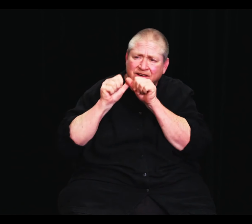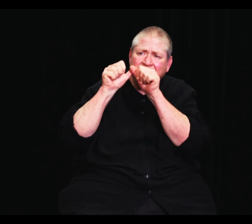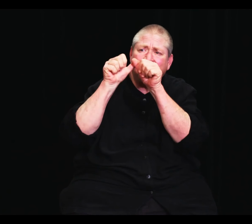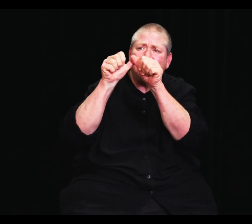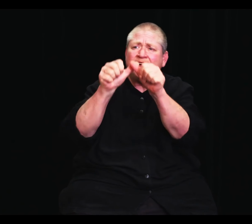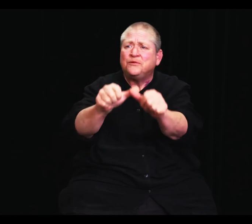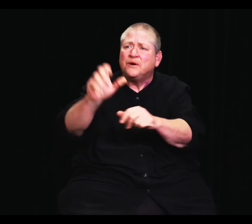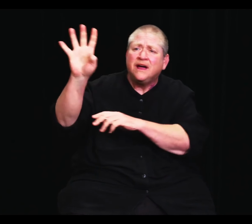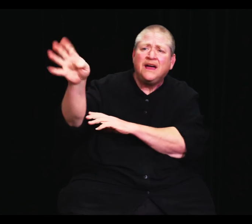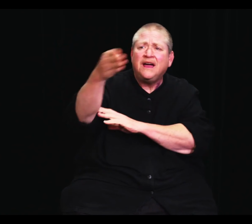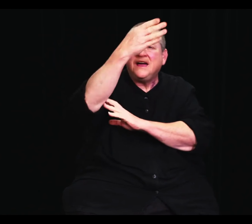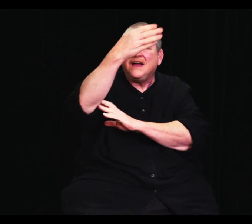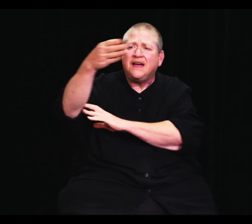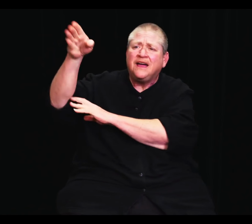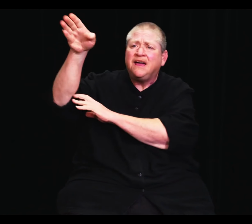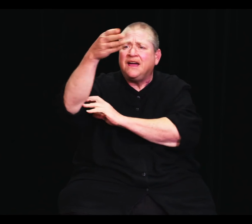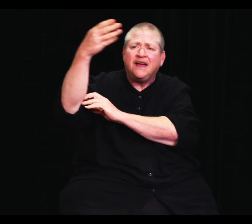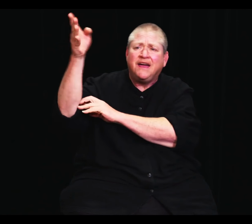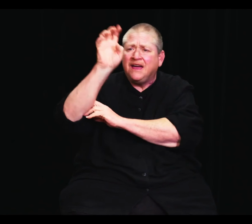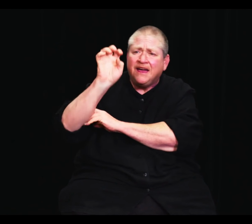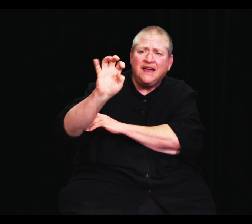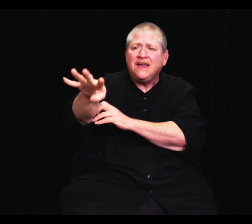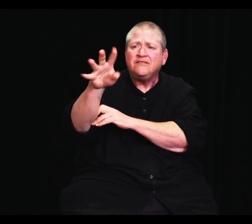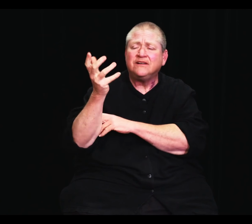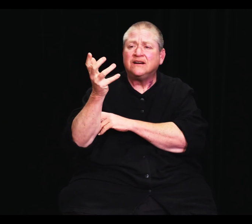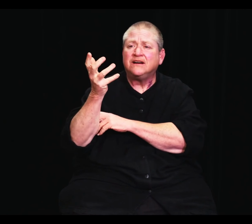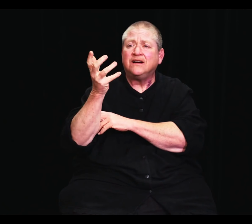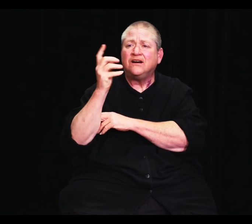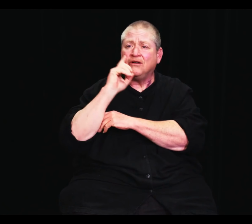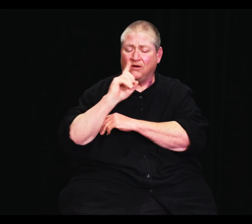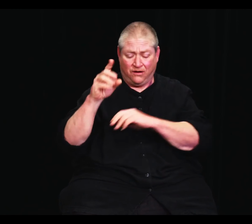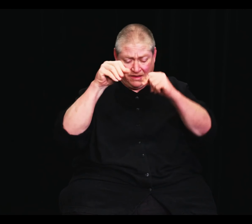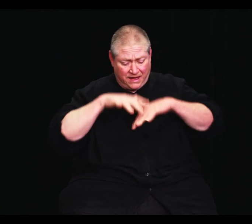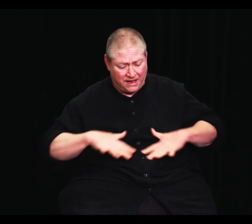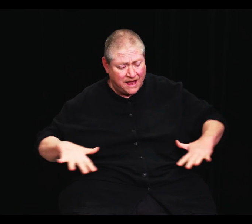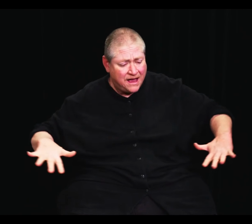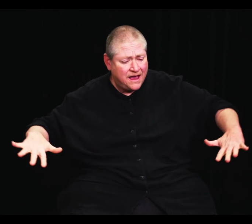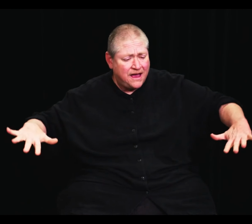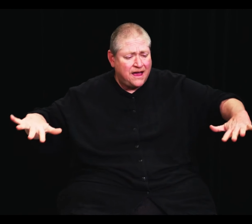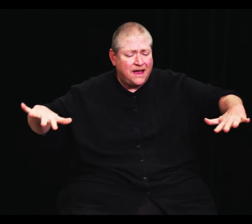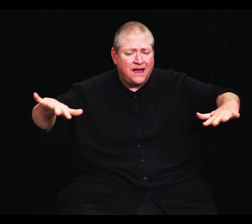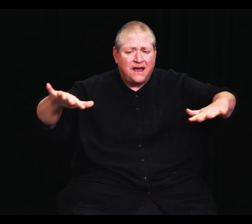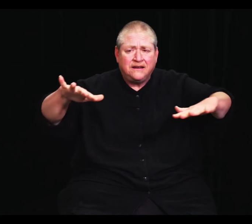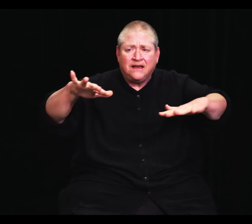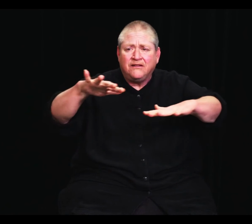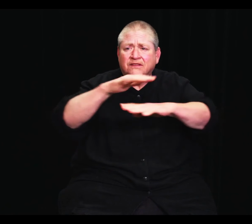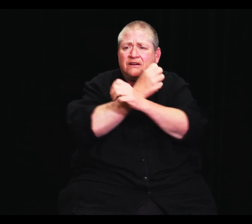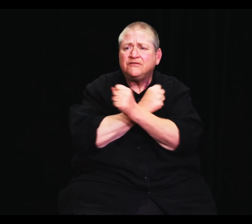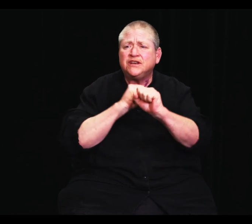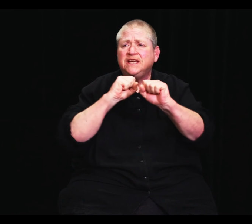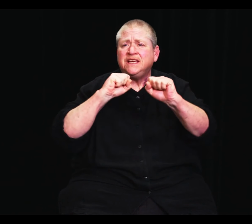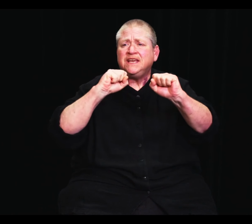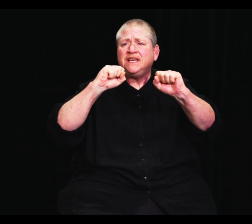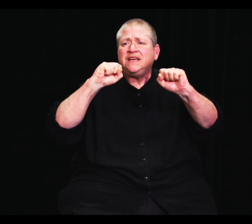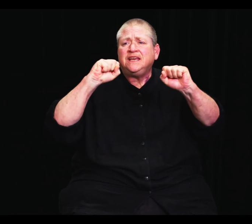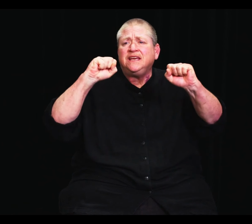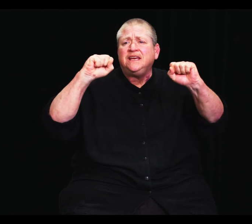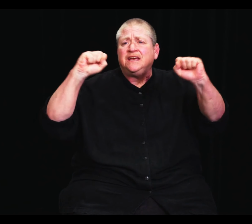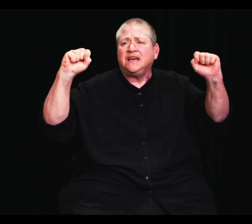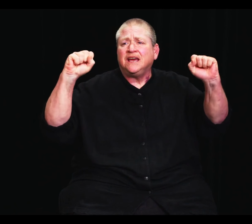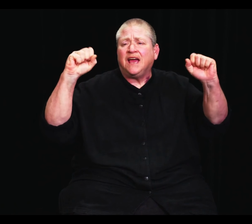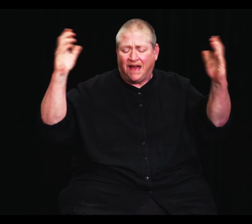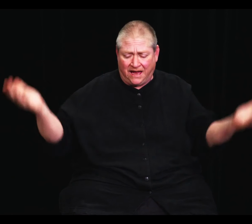Oh, say does that star-spangled banner yet wave